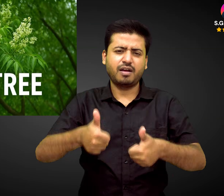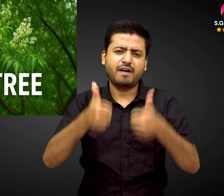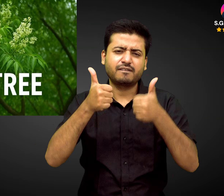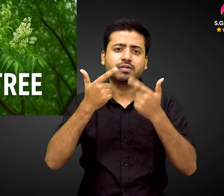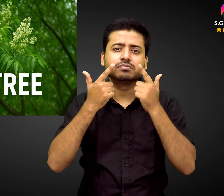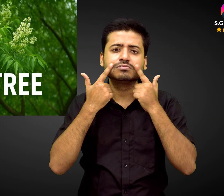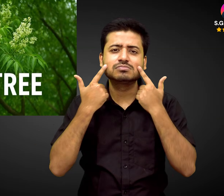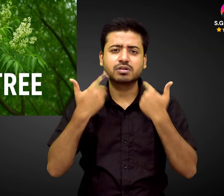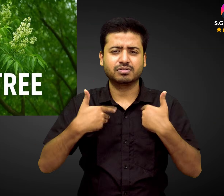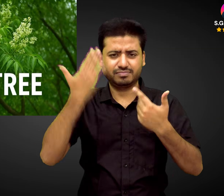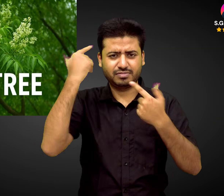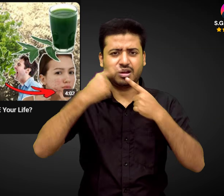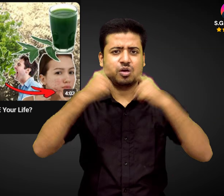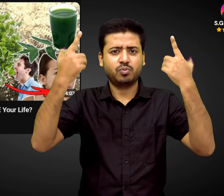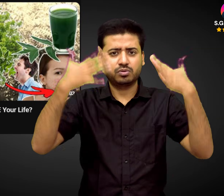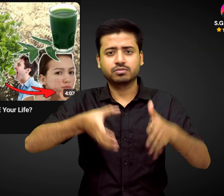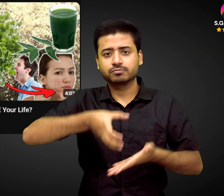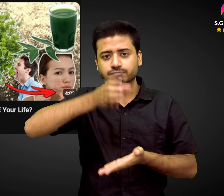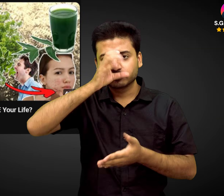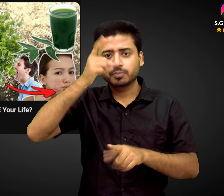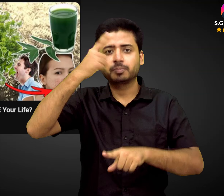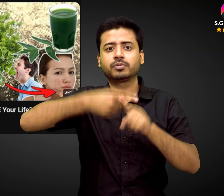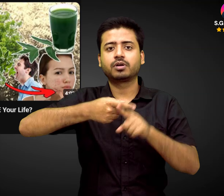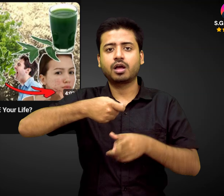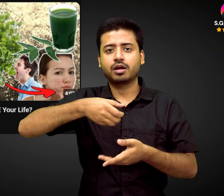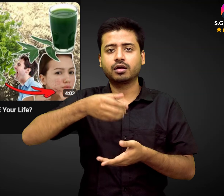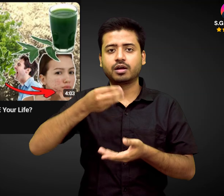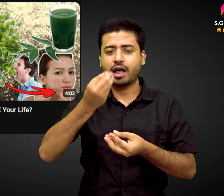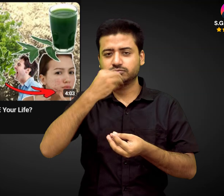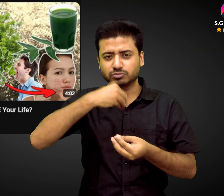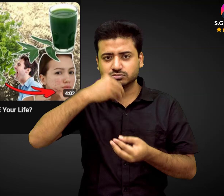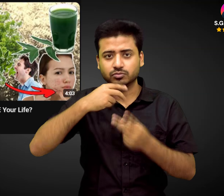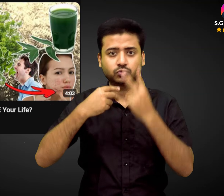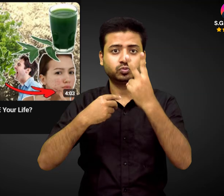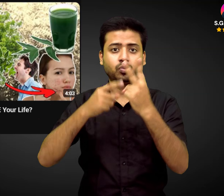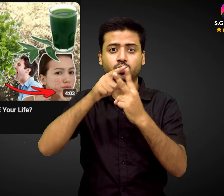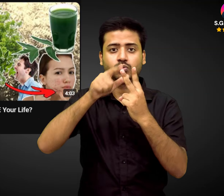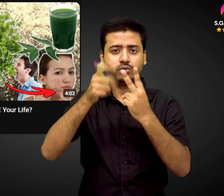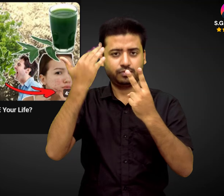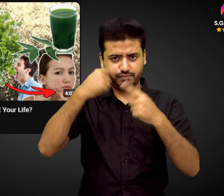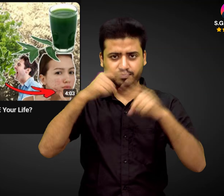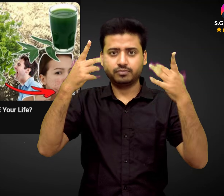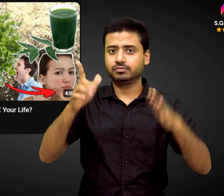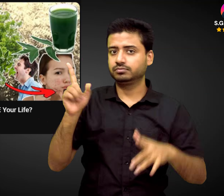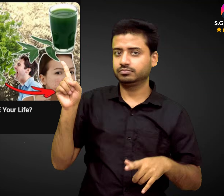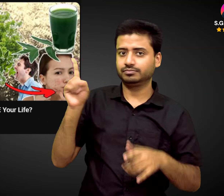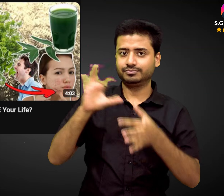calm angry redness, and gently exfoliate dead skin cells. By understanding the unique properties of